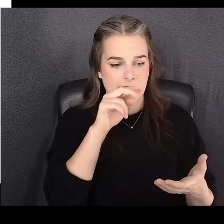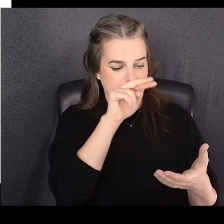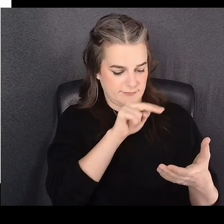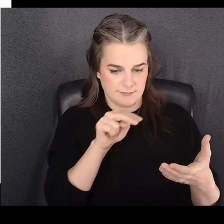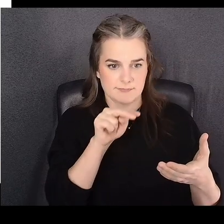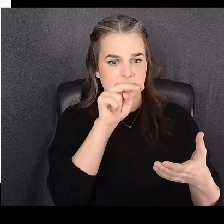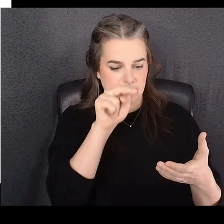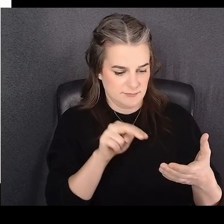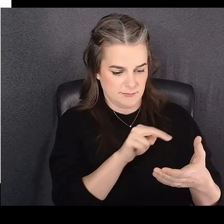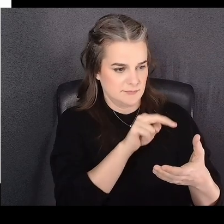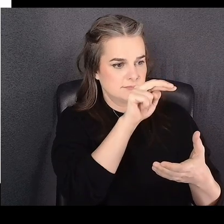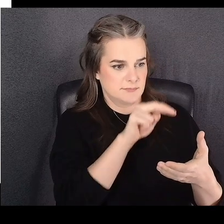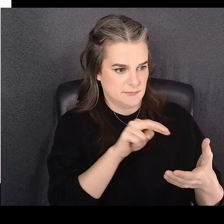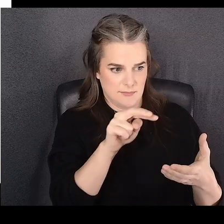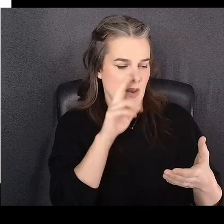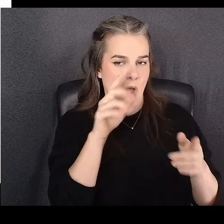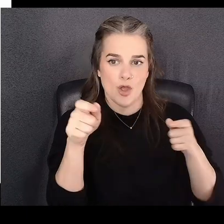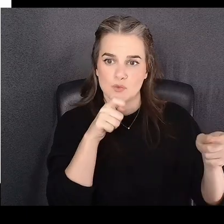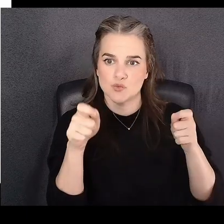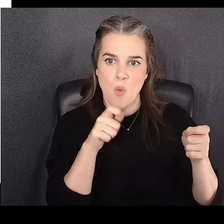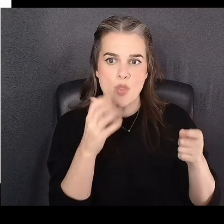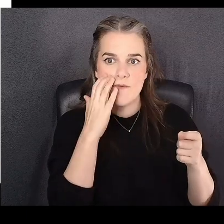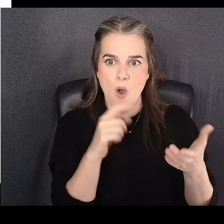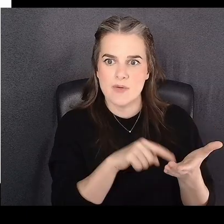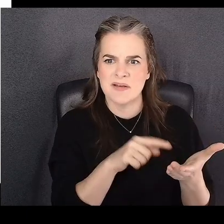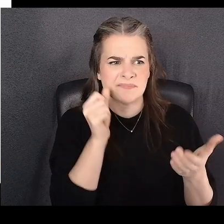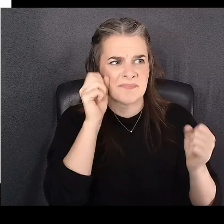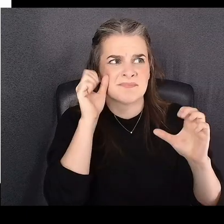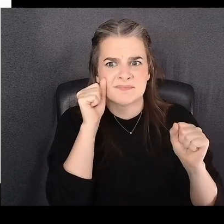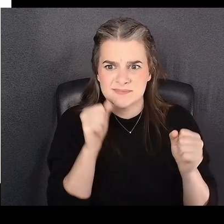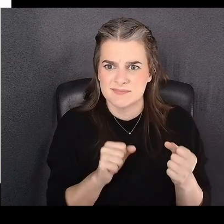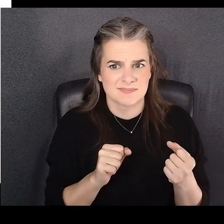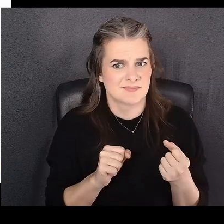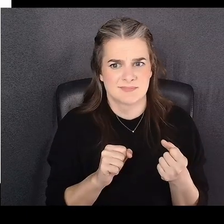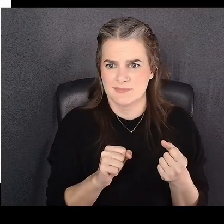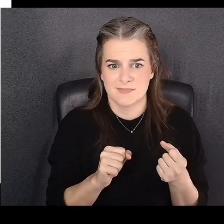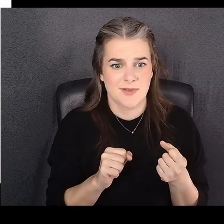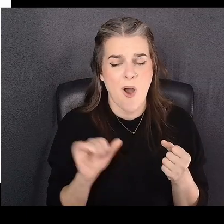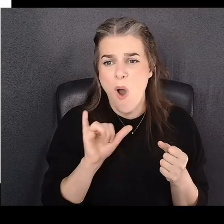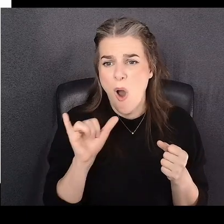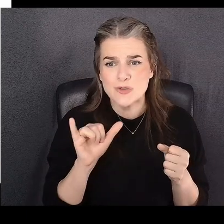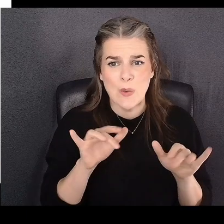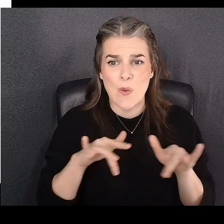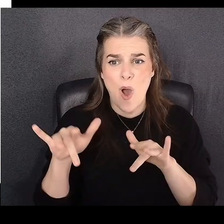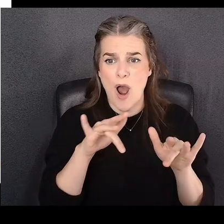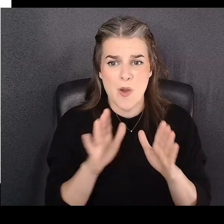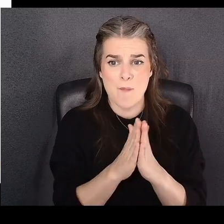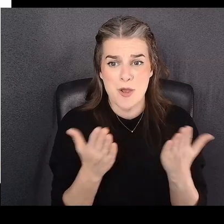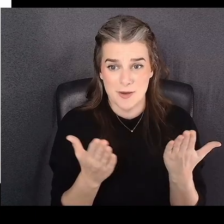is amazing-- as well as audiobooks. So I had a client back in the day that I love,